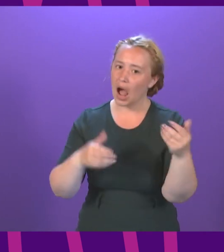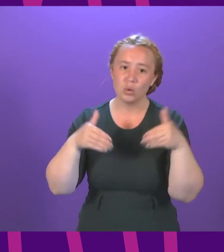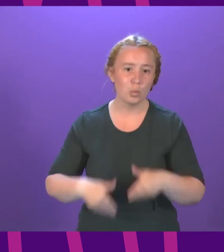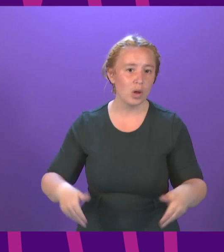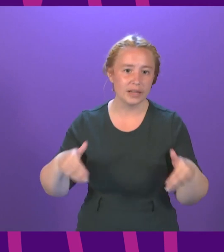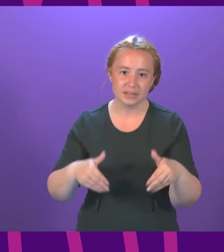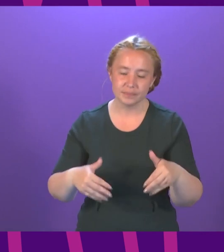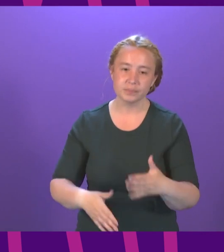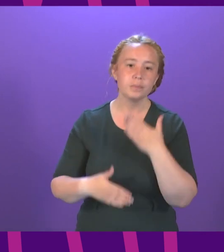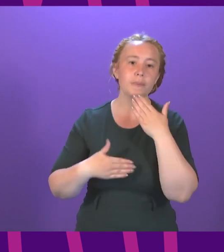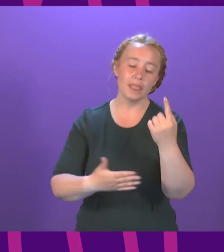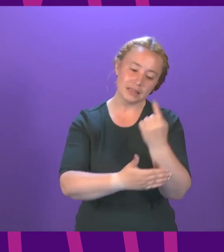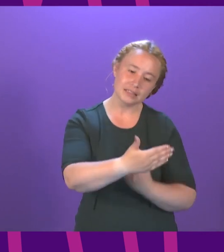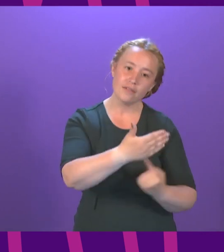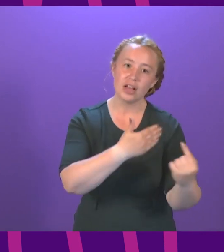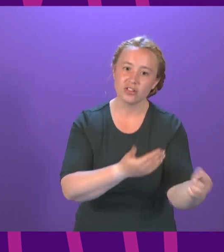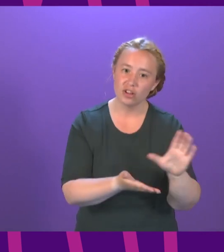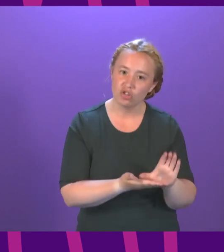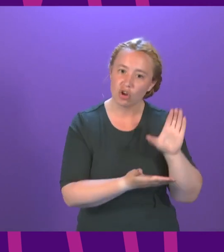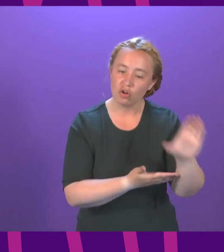the self-isolation grant so that we can better support families?